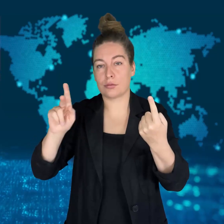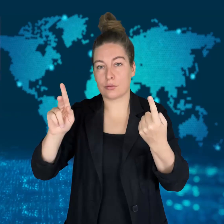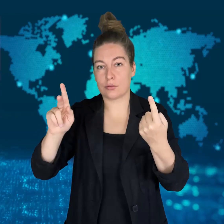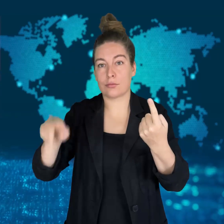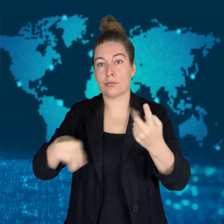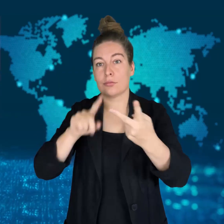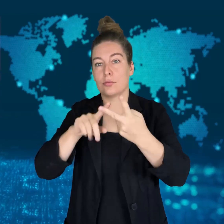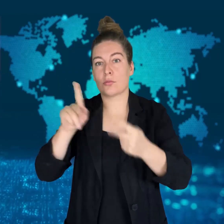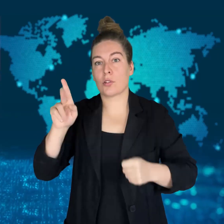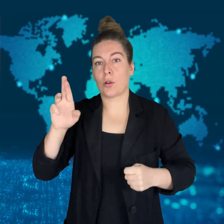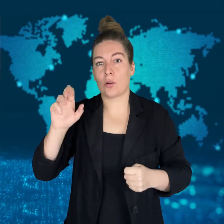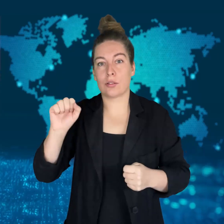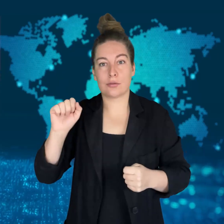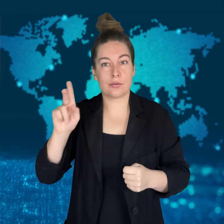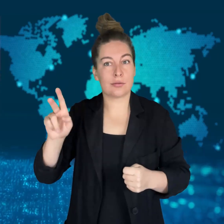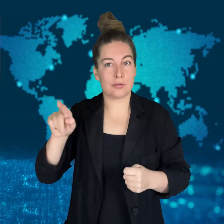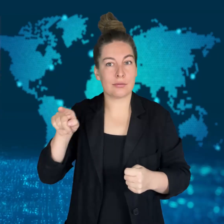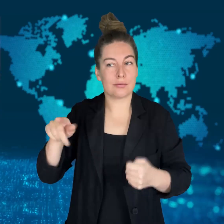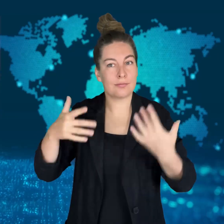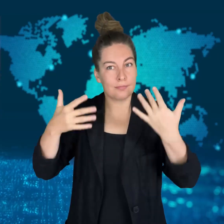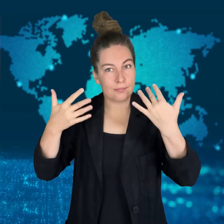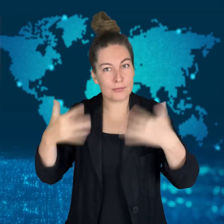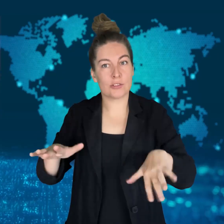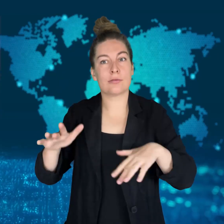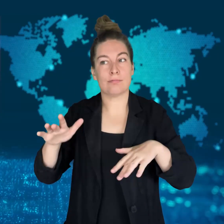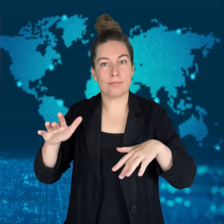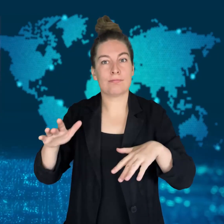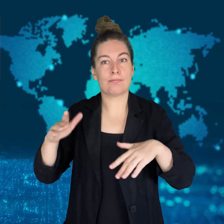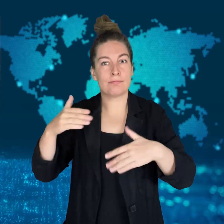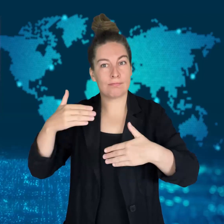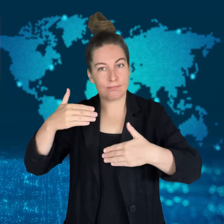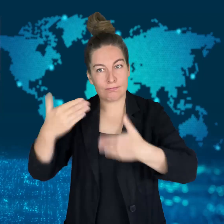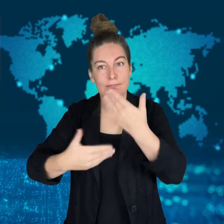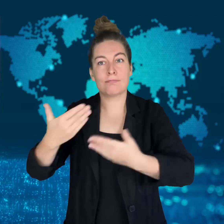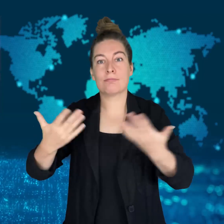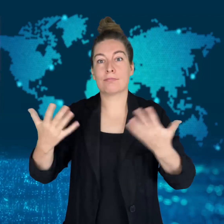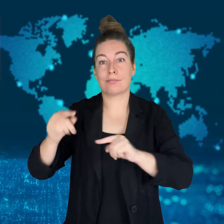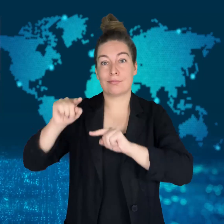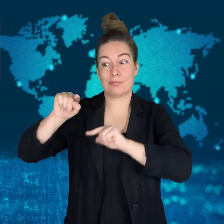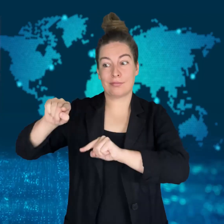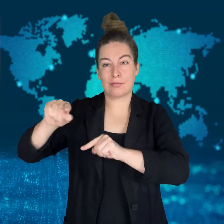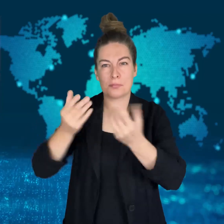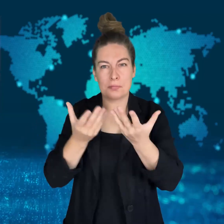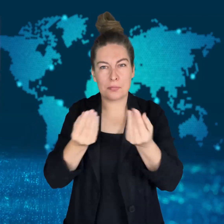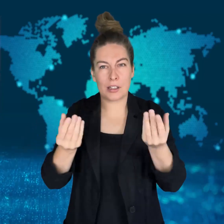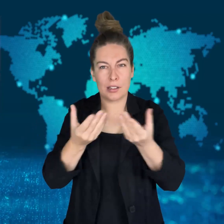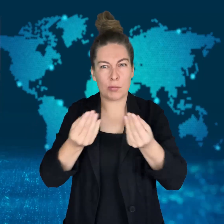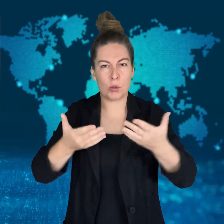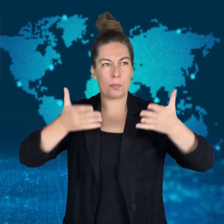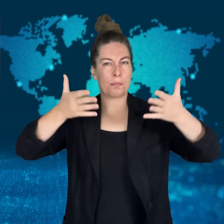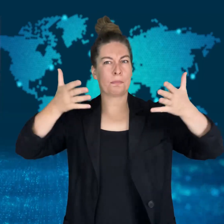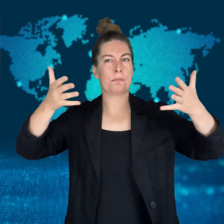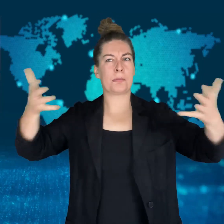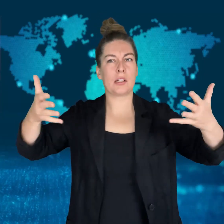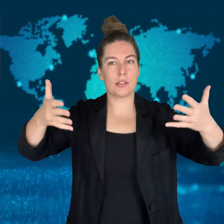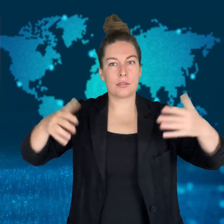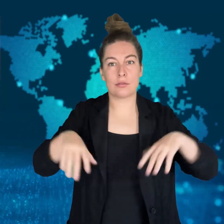The country sent 75 drones headed for from two different directions.